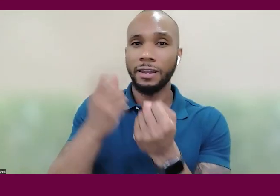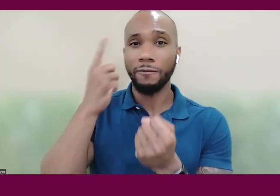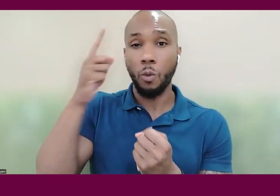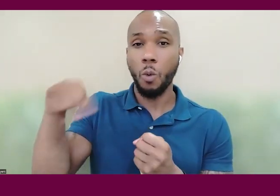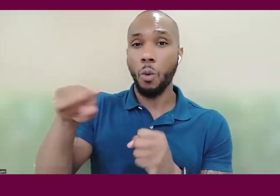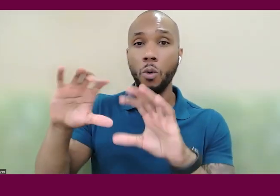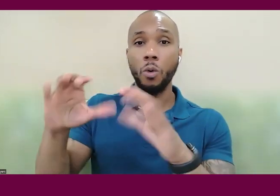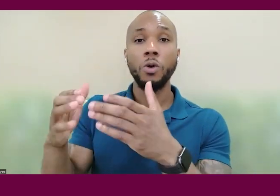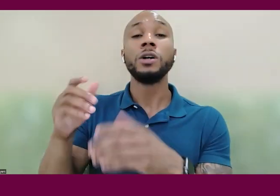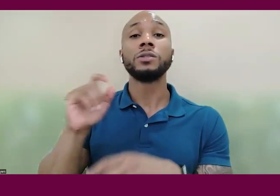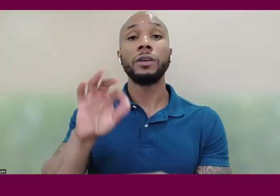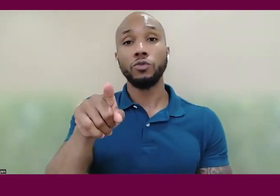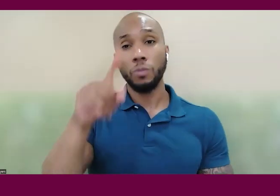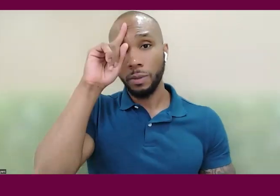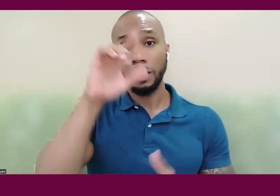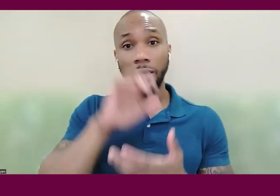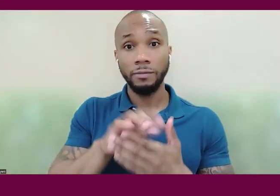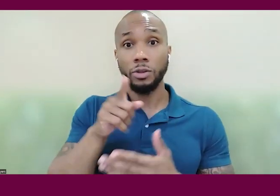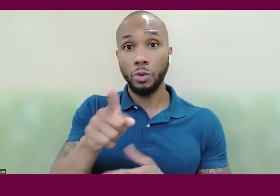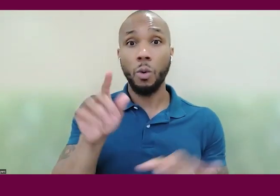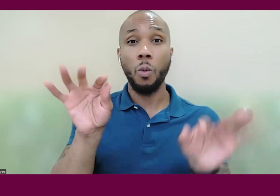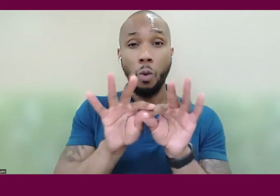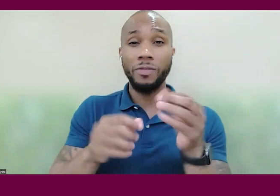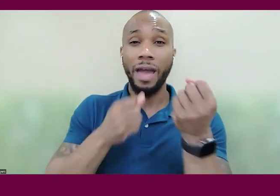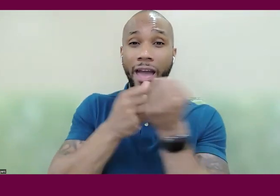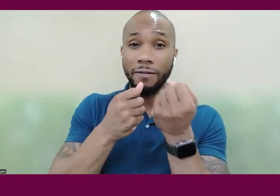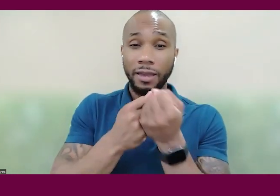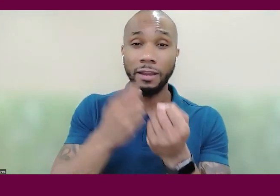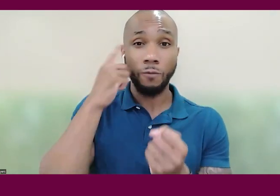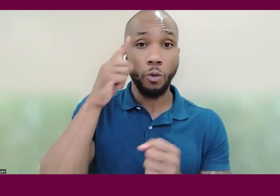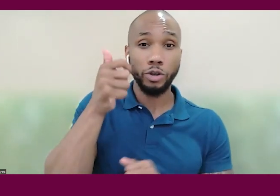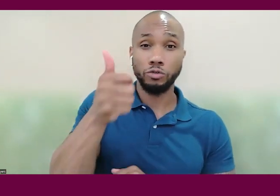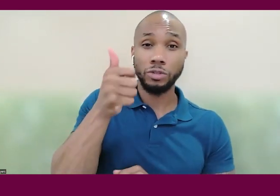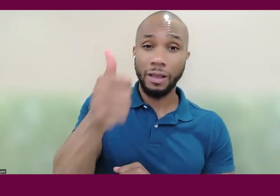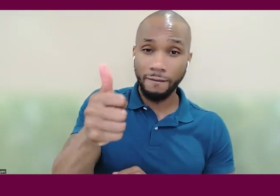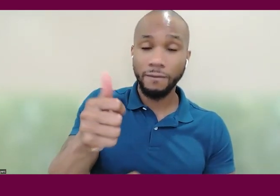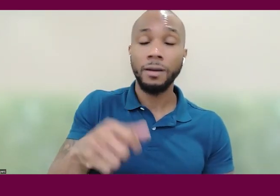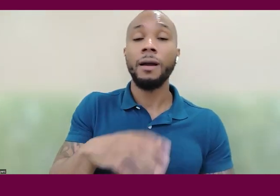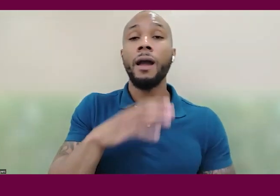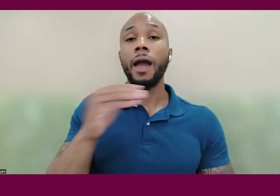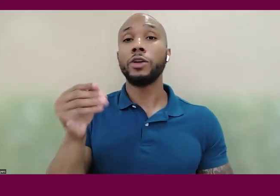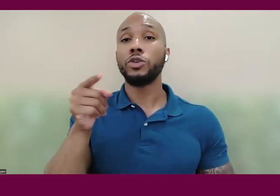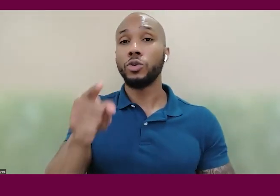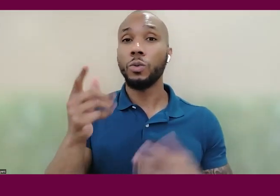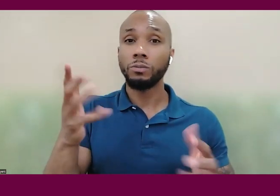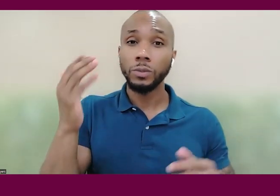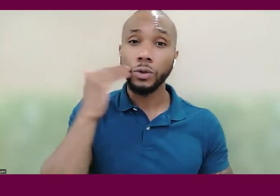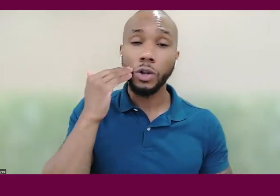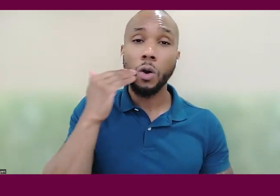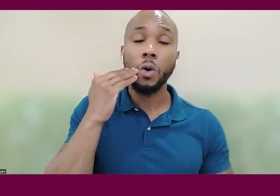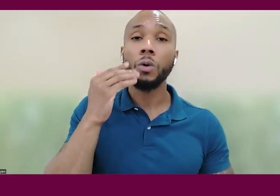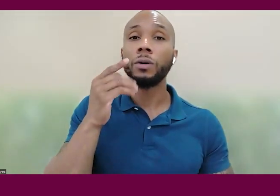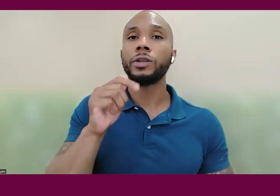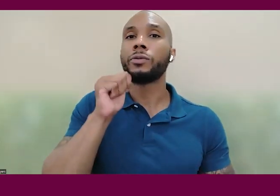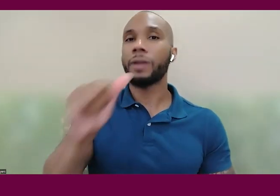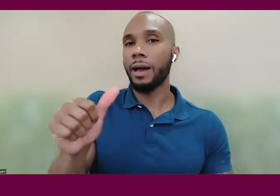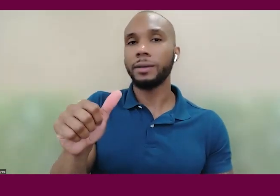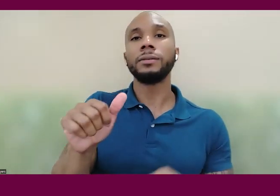So if you believe that you are worth advocating for yourself, and you know you are not a monolith,